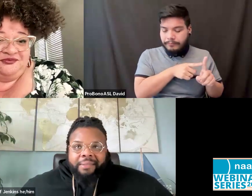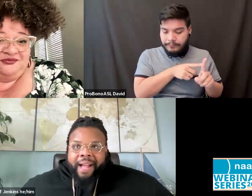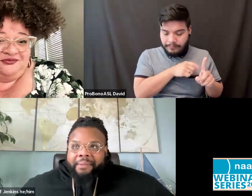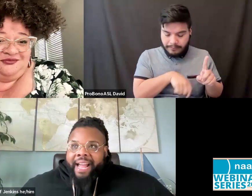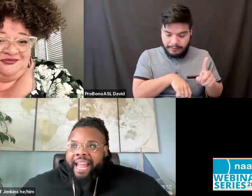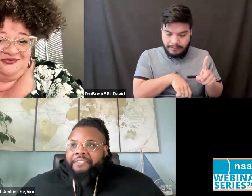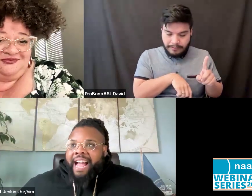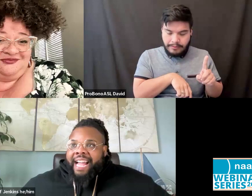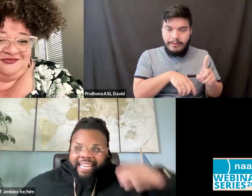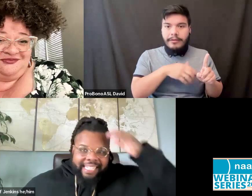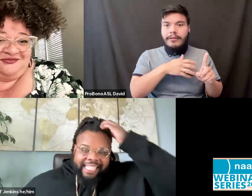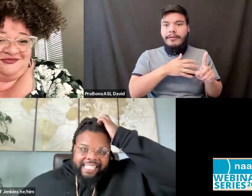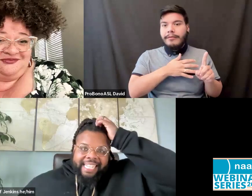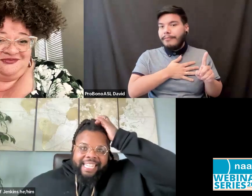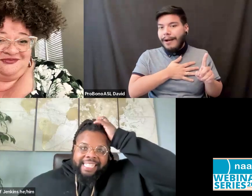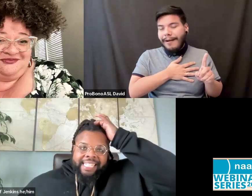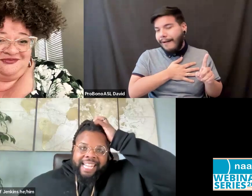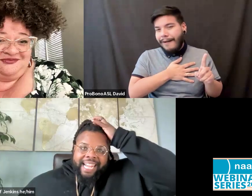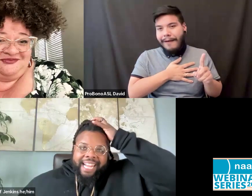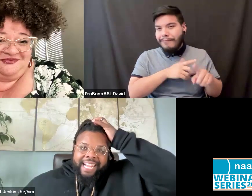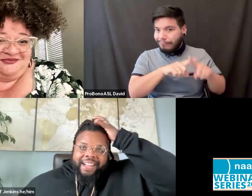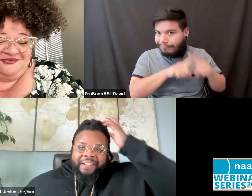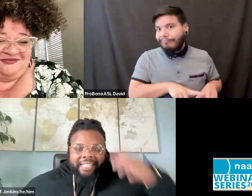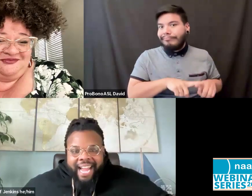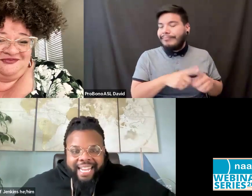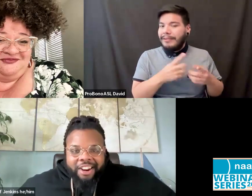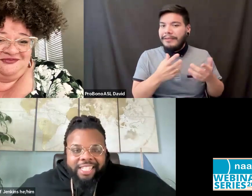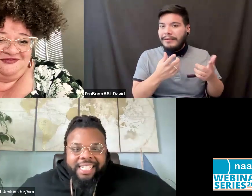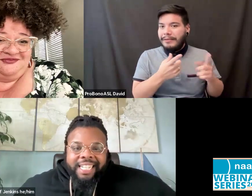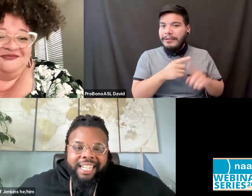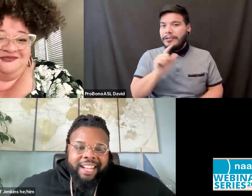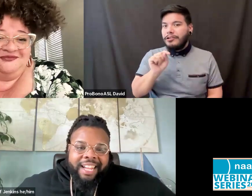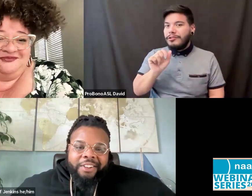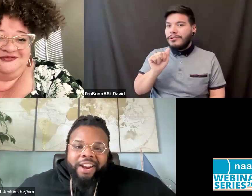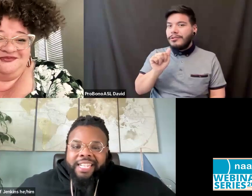my, my lifeline in a is is Toddy Garcia Grant.